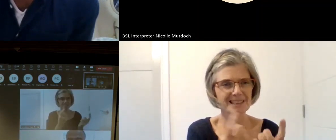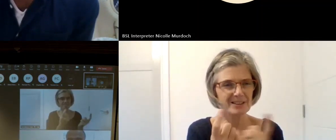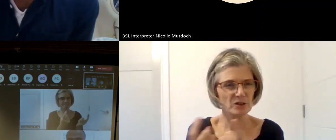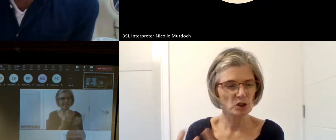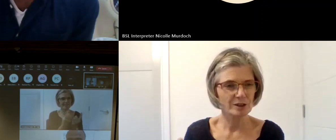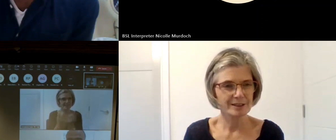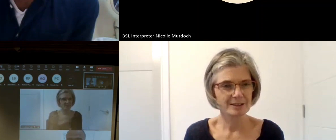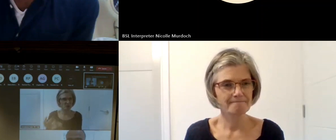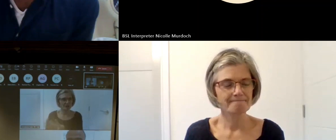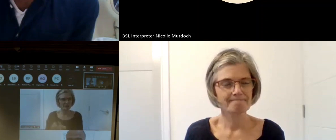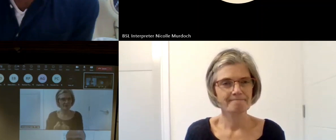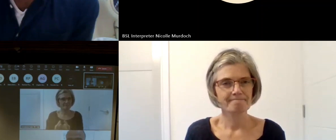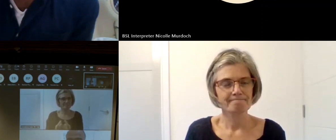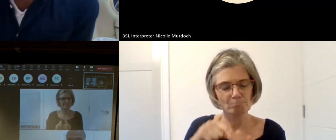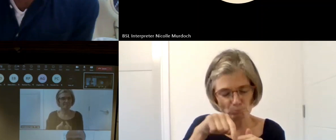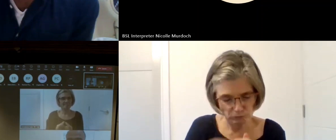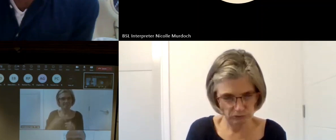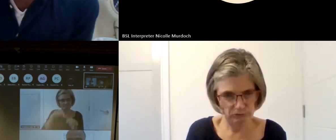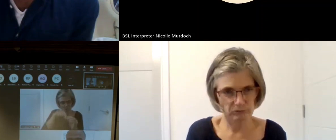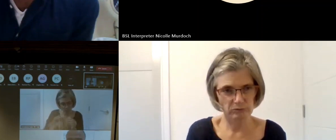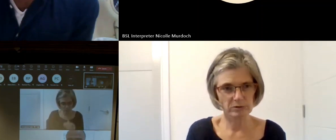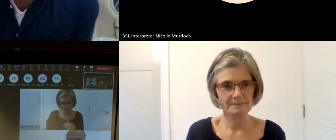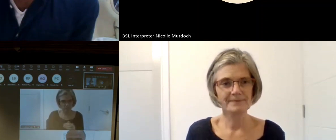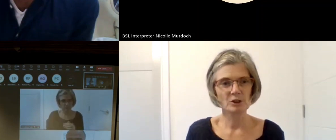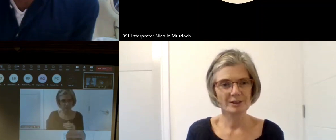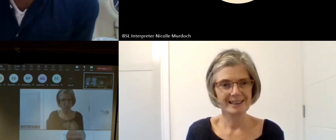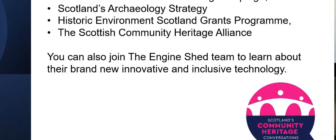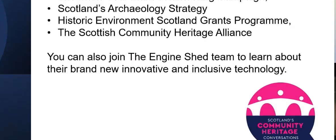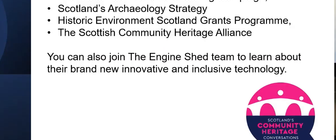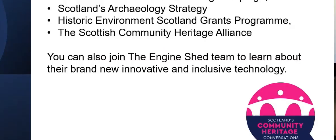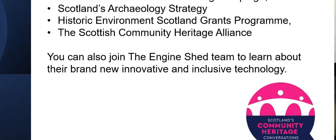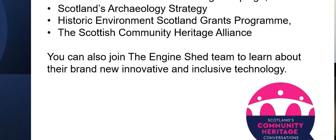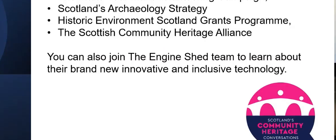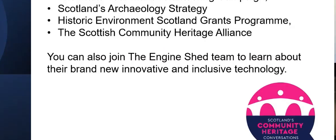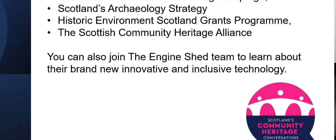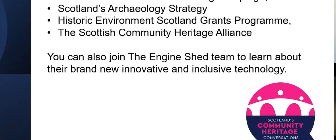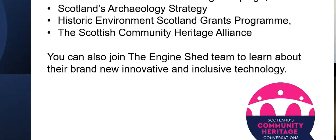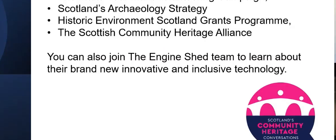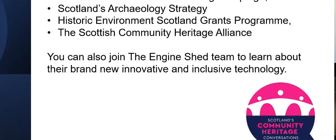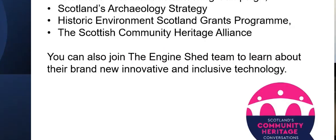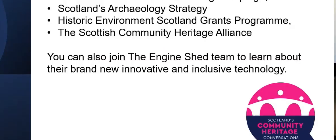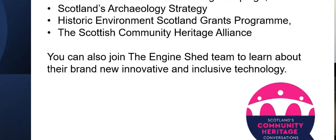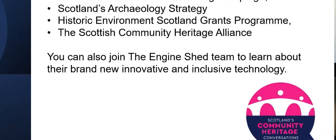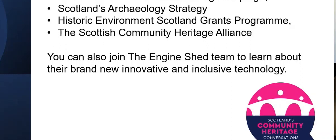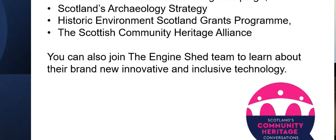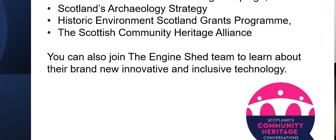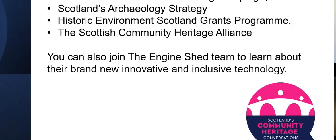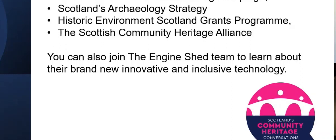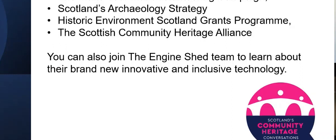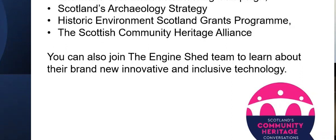year so get a round of applause for the great panel and I just want to say um a big thanks